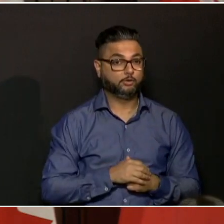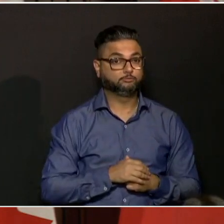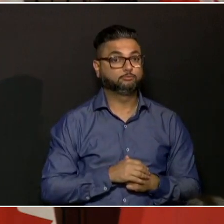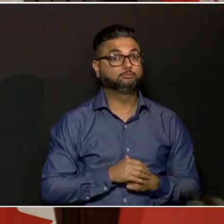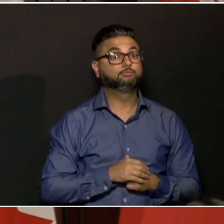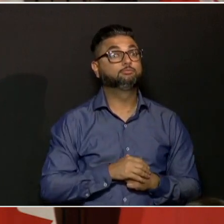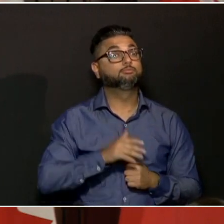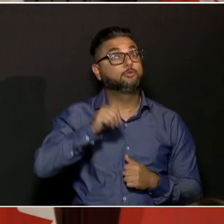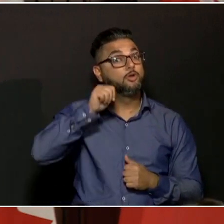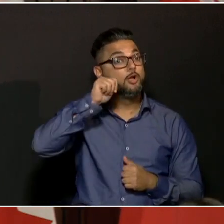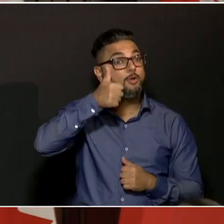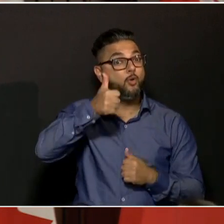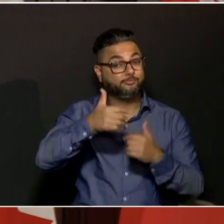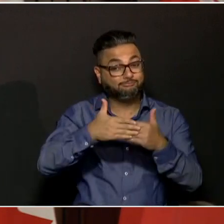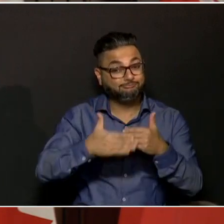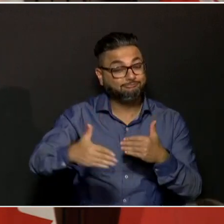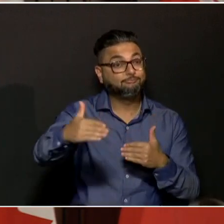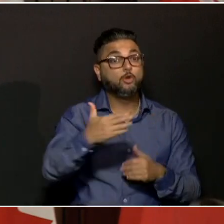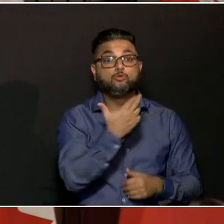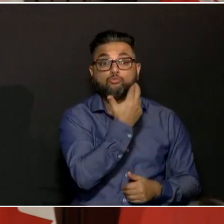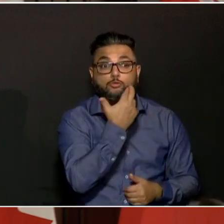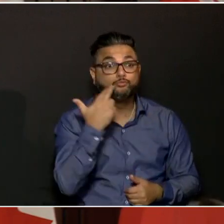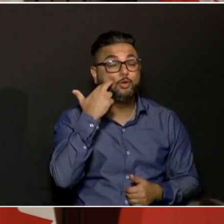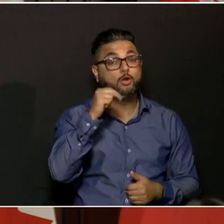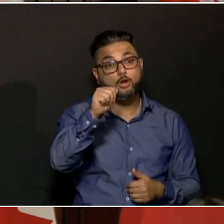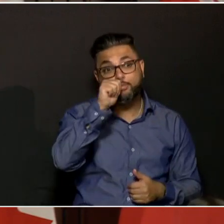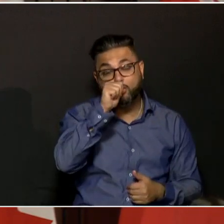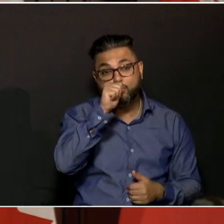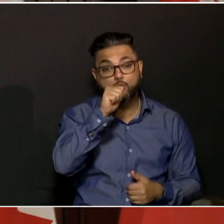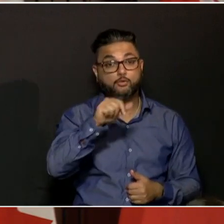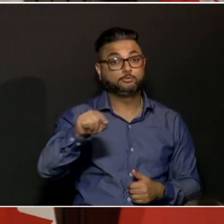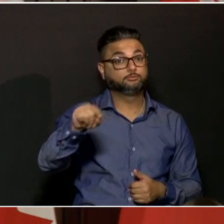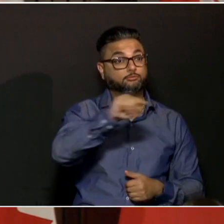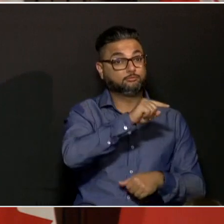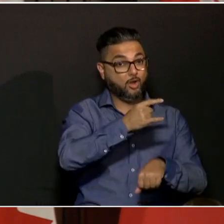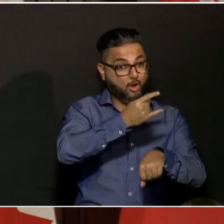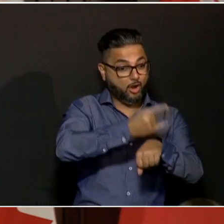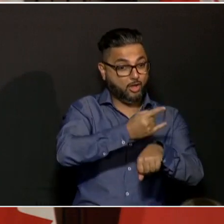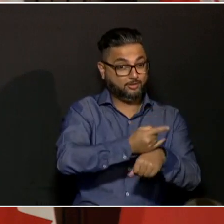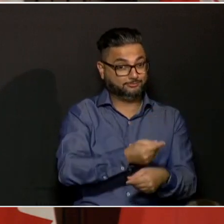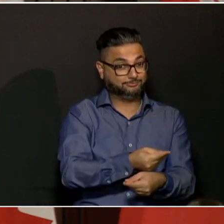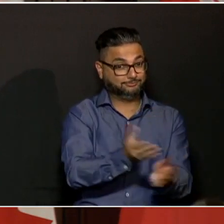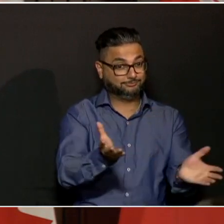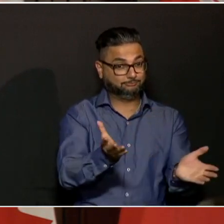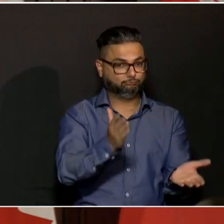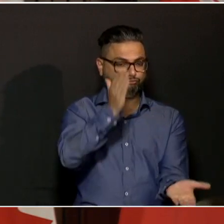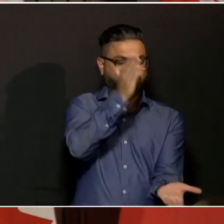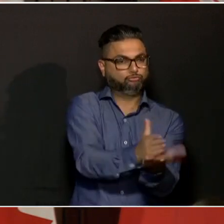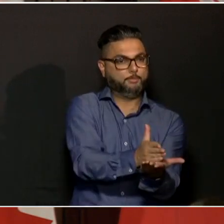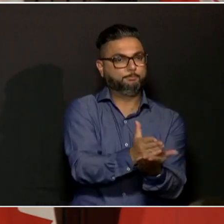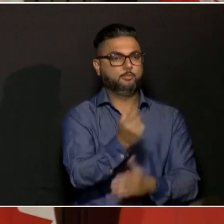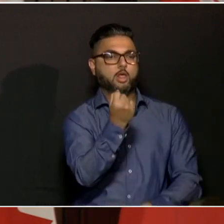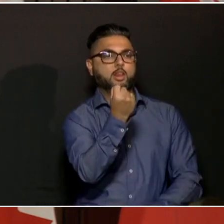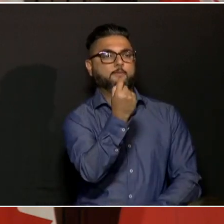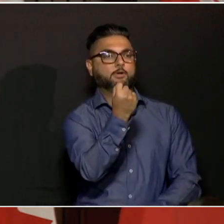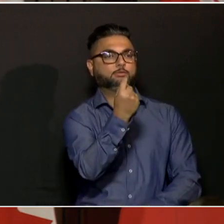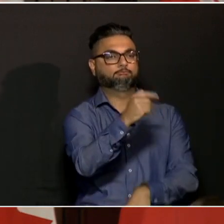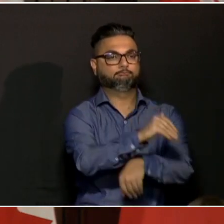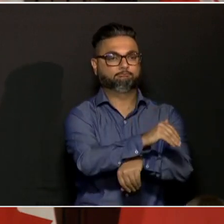restaurant and bars must stop serving alcohol at 11 PM in closer establishments